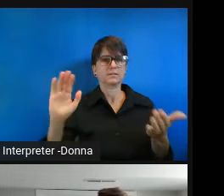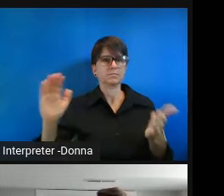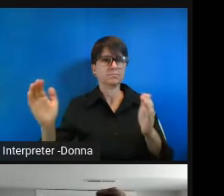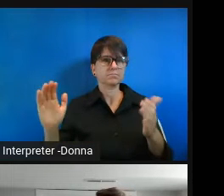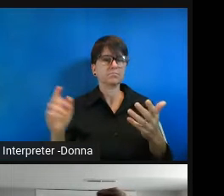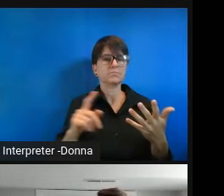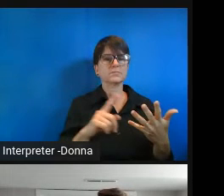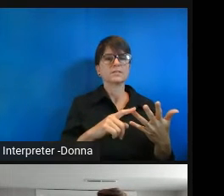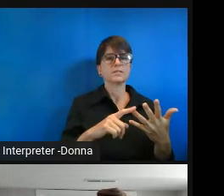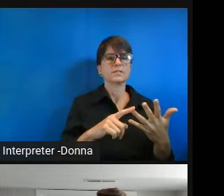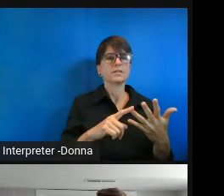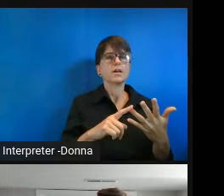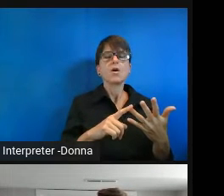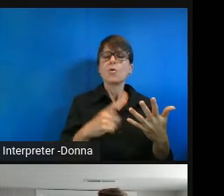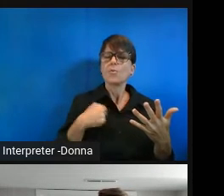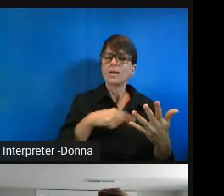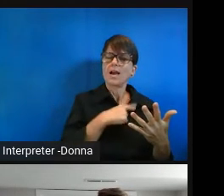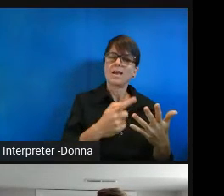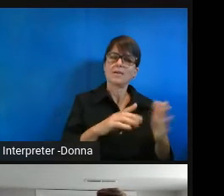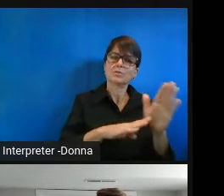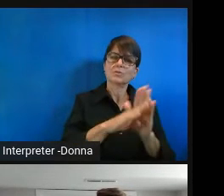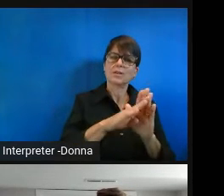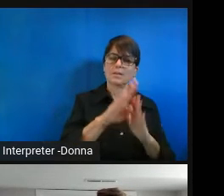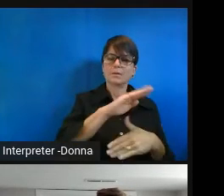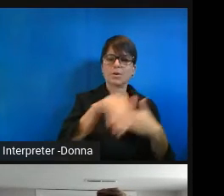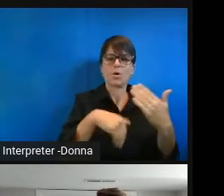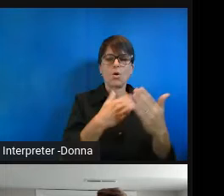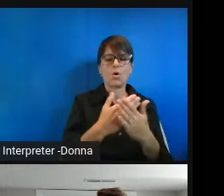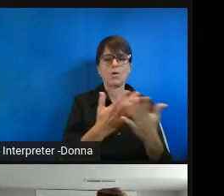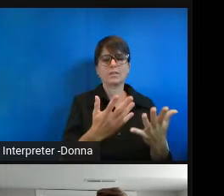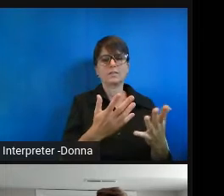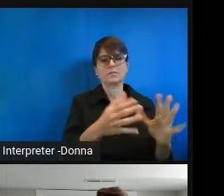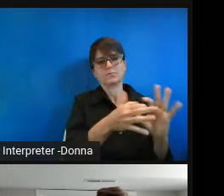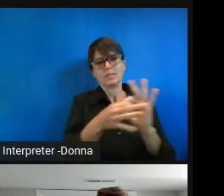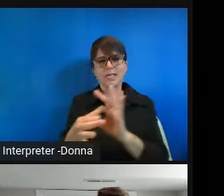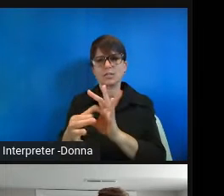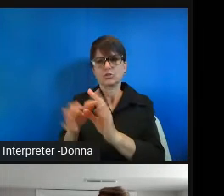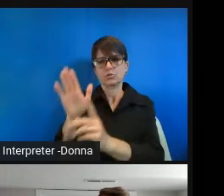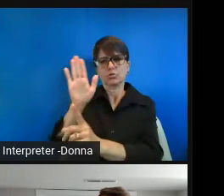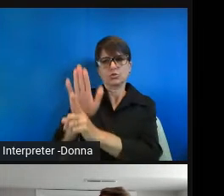complex custom interfaces is that before you reach for ARIA roles, always consider